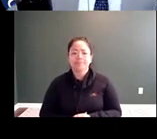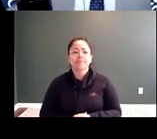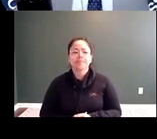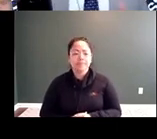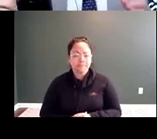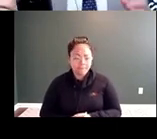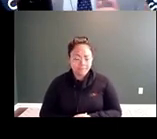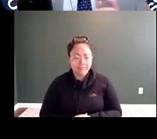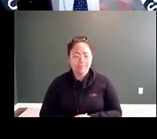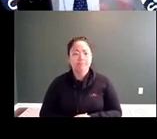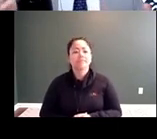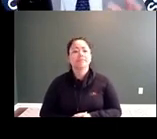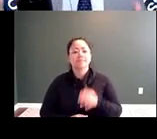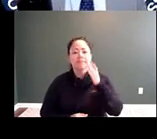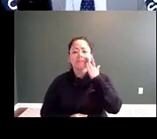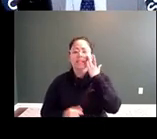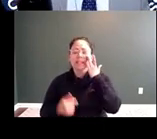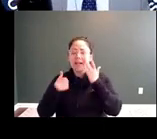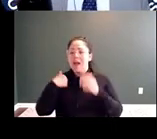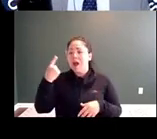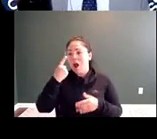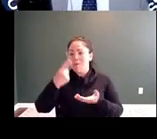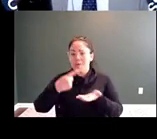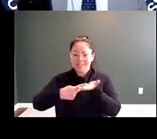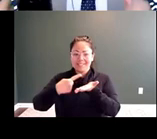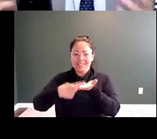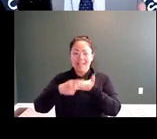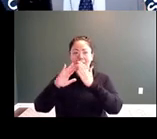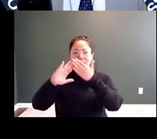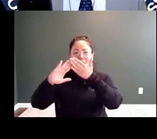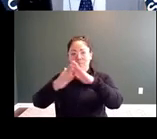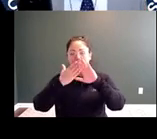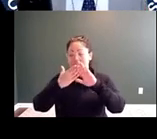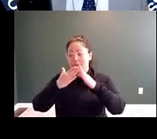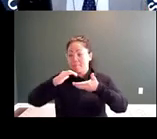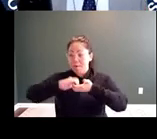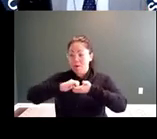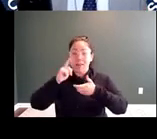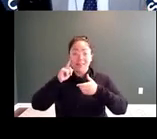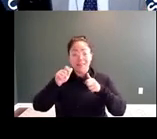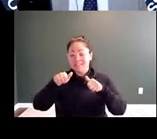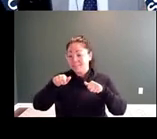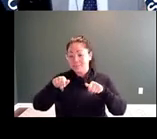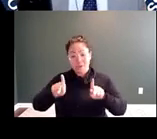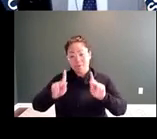So I do really, I always talk about community partnerships. I think is a great opportunity to have community partnerships